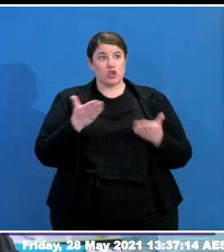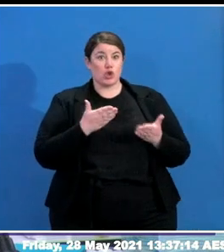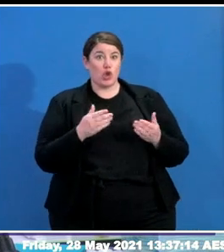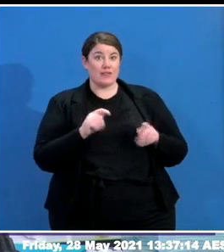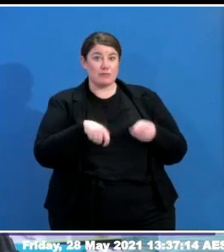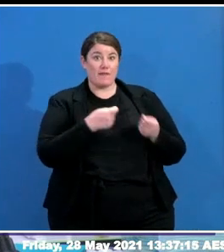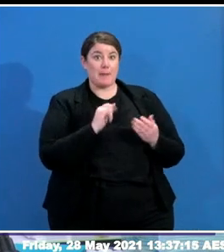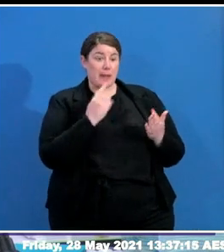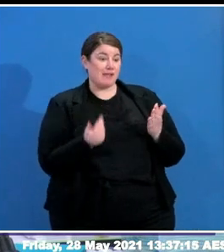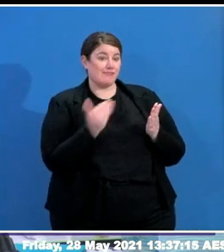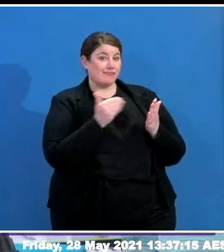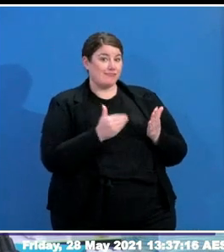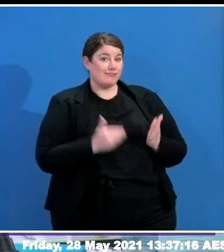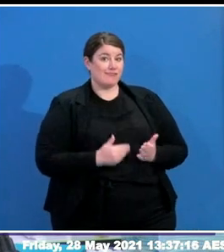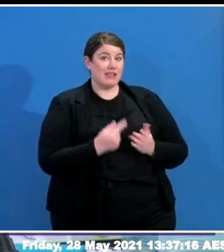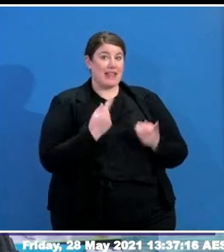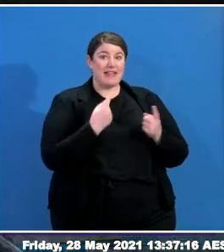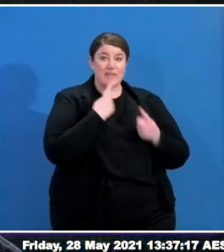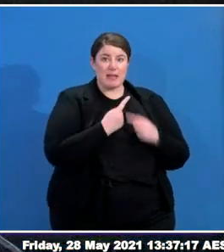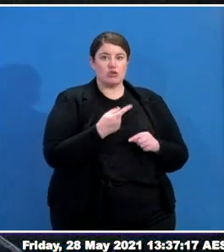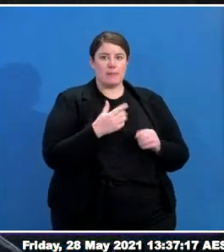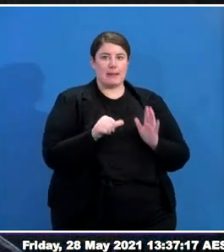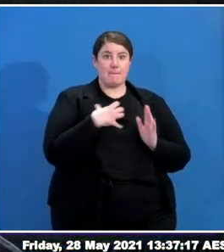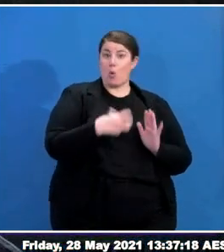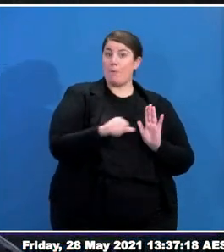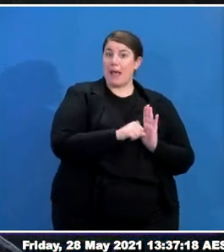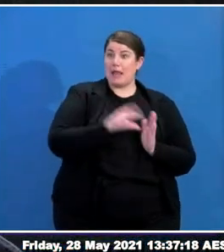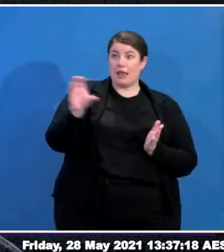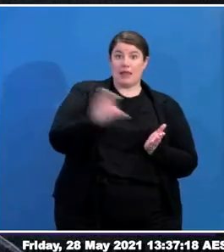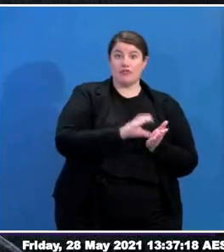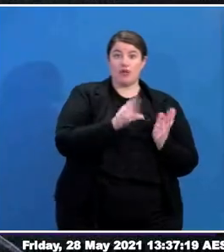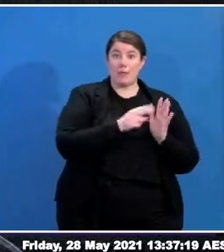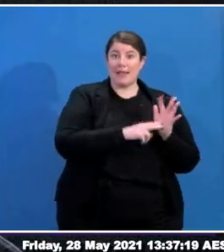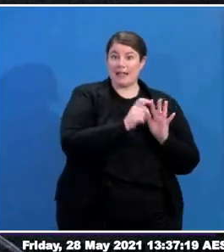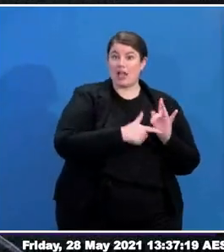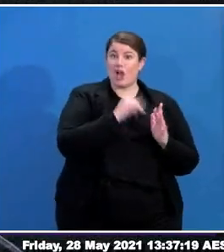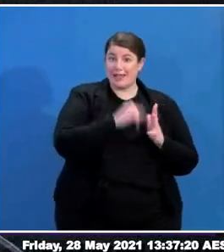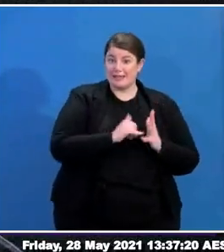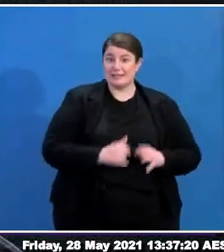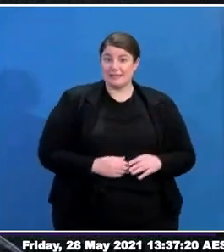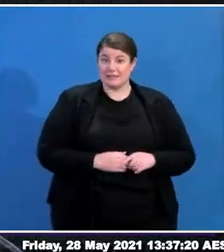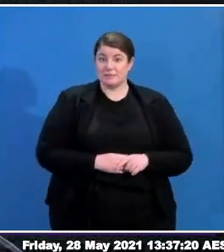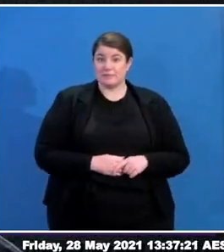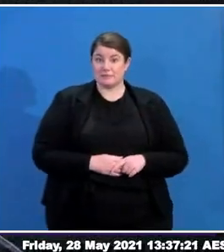the contribution from the NDIS? MR McNAUGHTON: Chair, we've seen a pretty significant increase in SIL